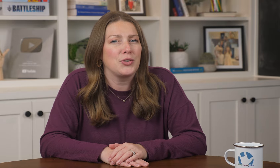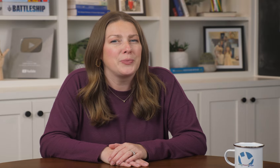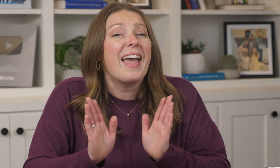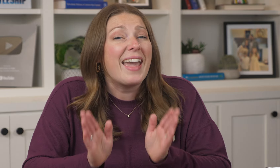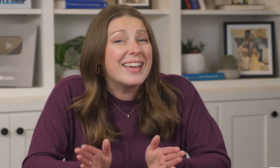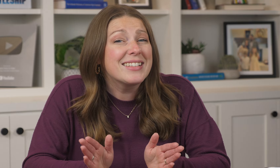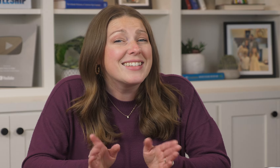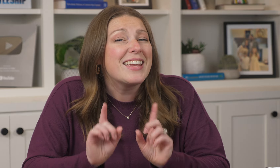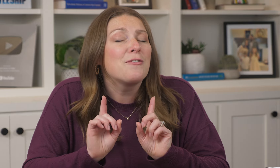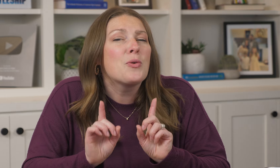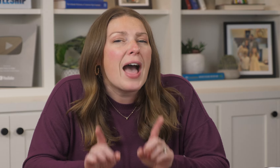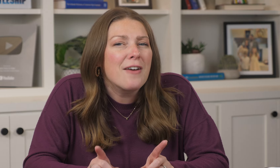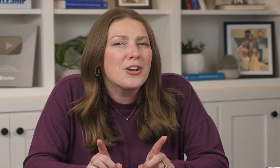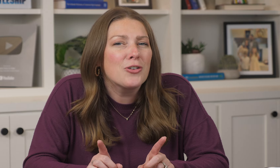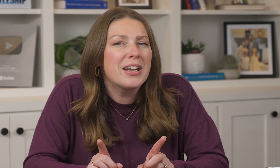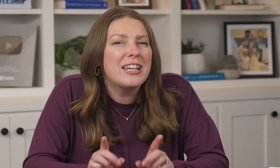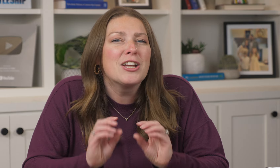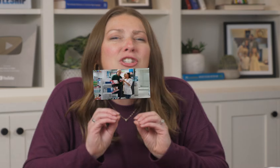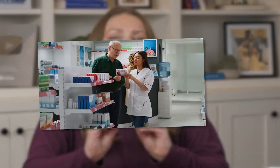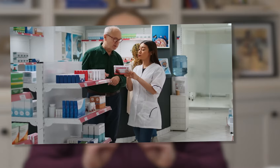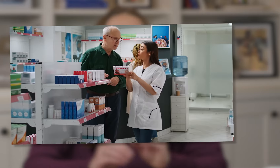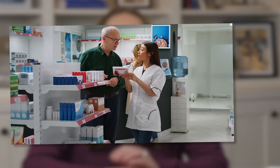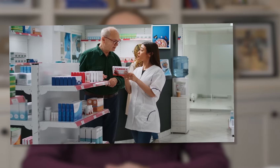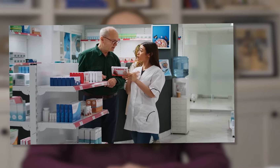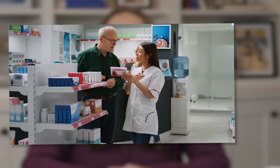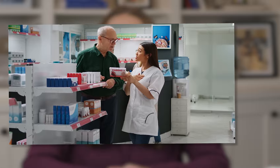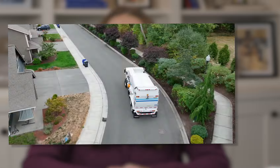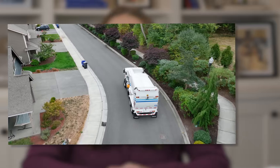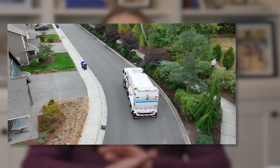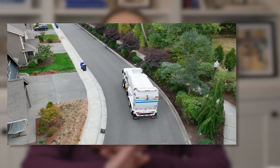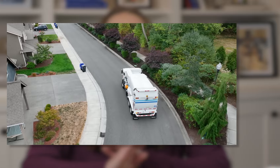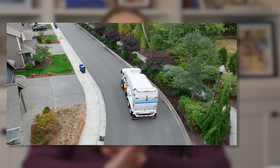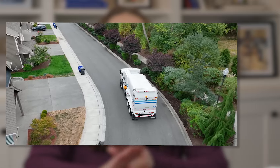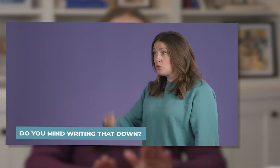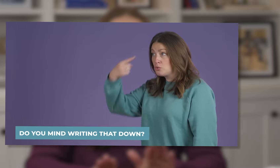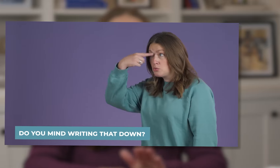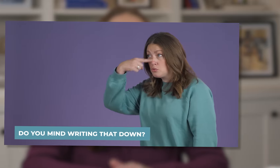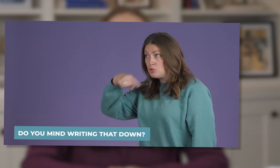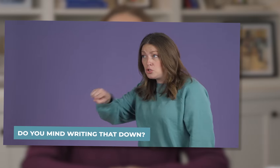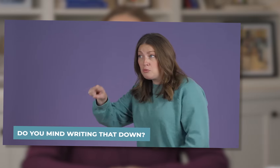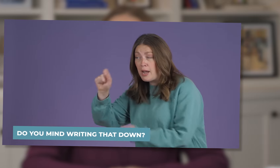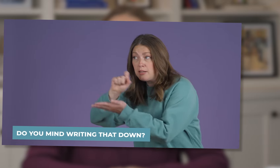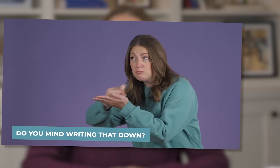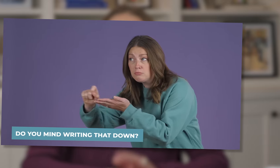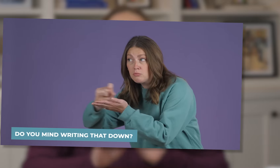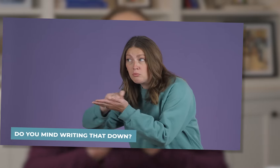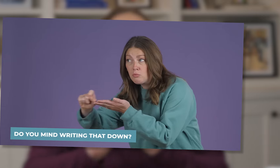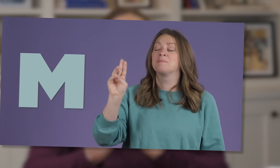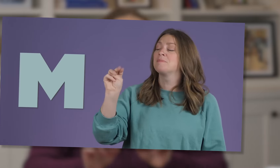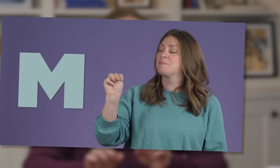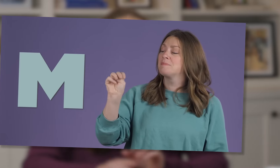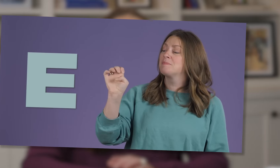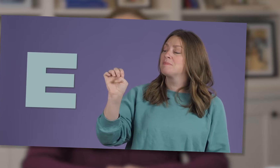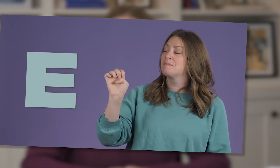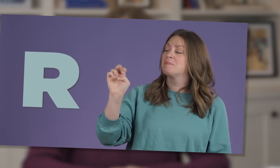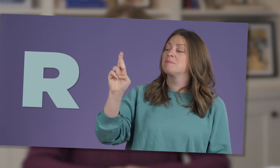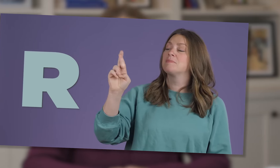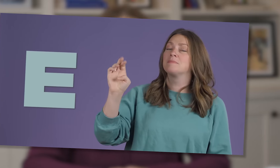And if you haven't already, check out our first video on all things public service to give you a great starting foundation.